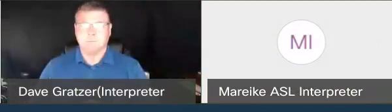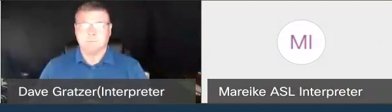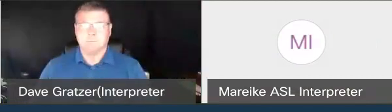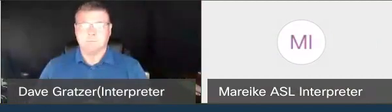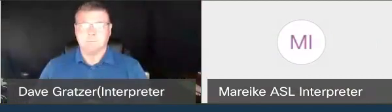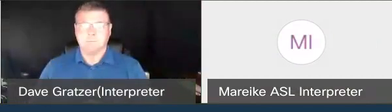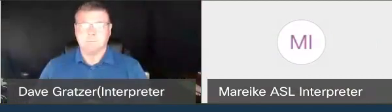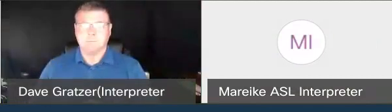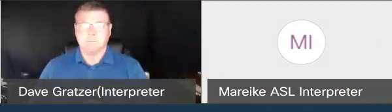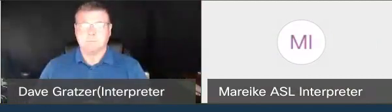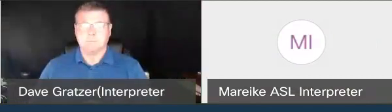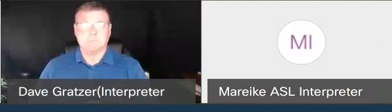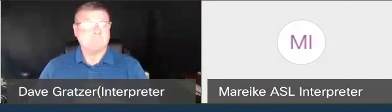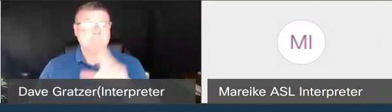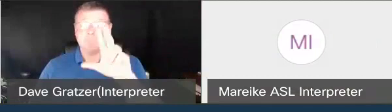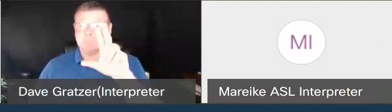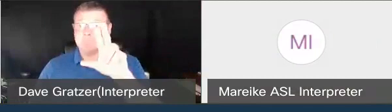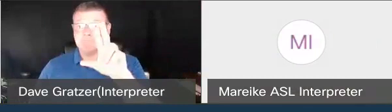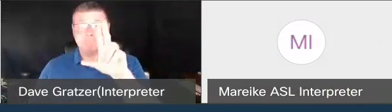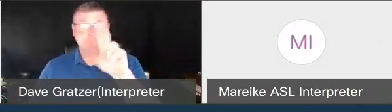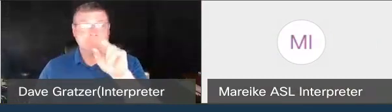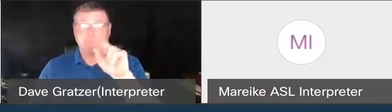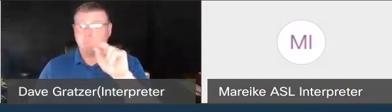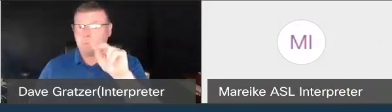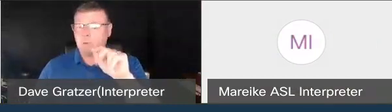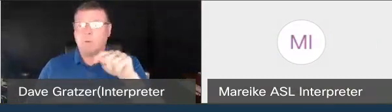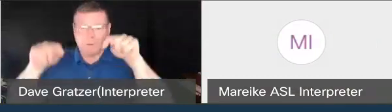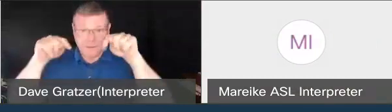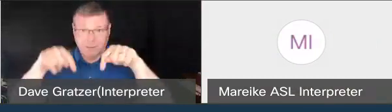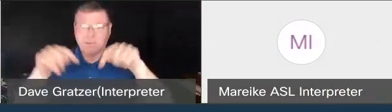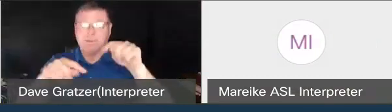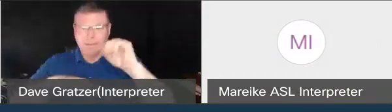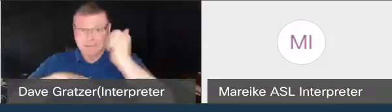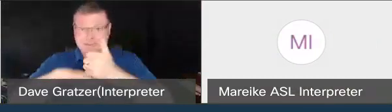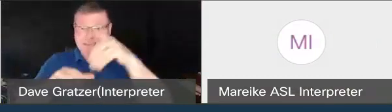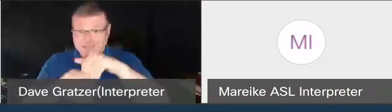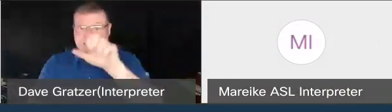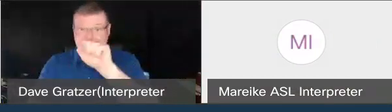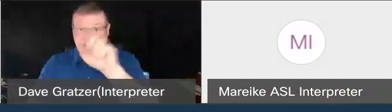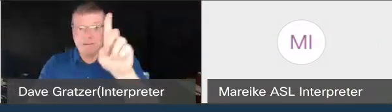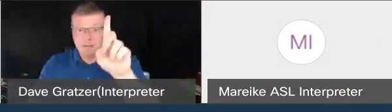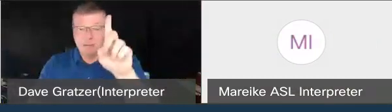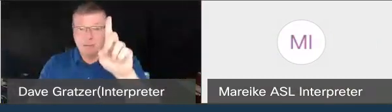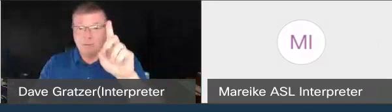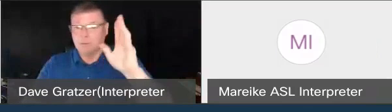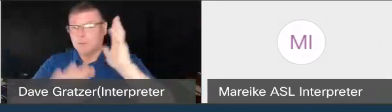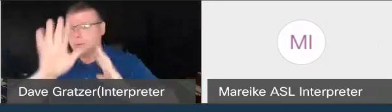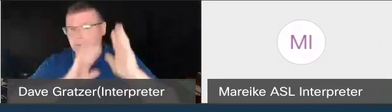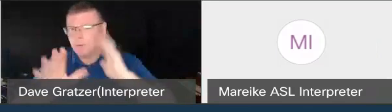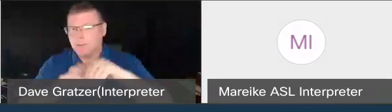Dunford: Uh, no, really this was set up of-- in San Diego way back in 1984,